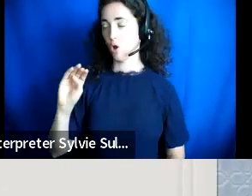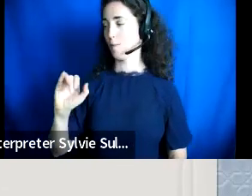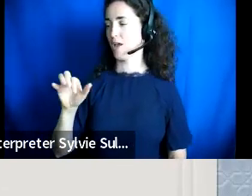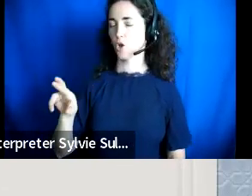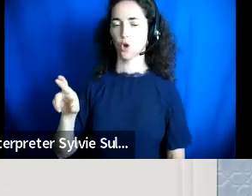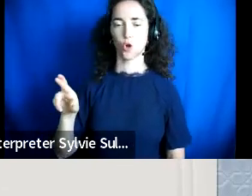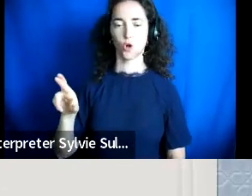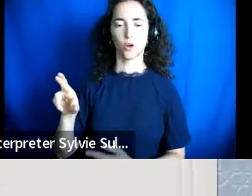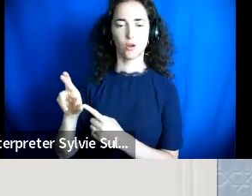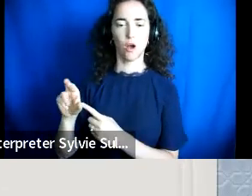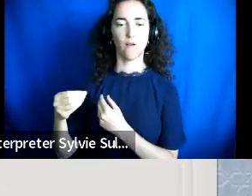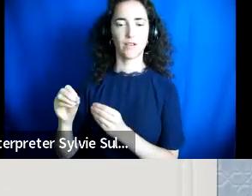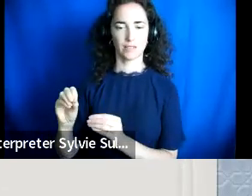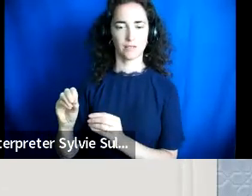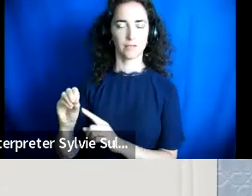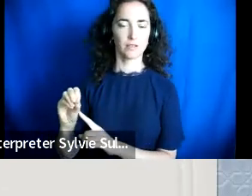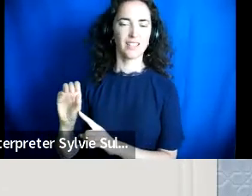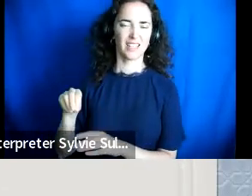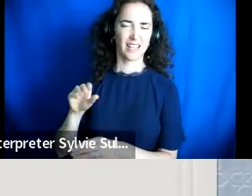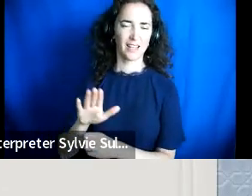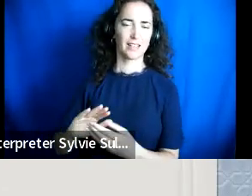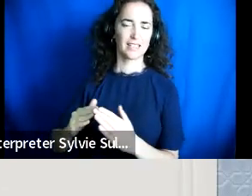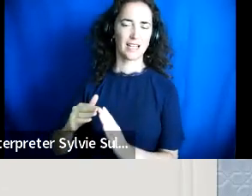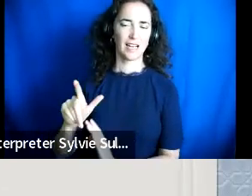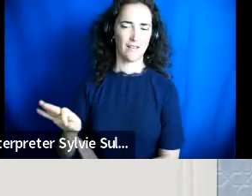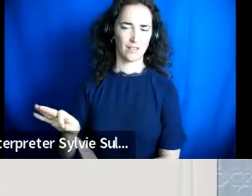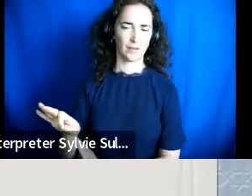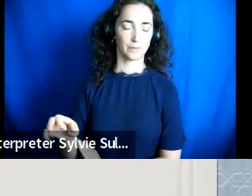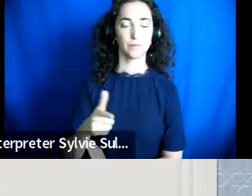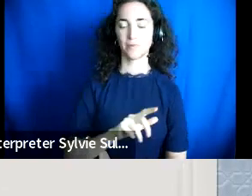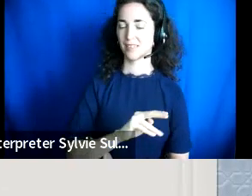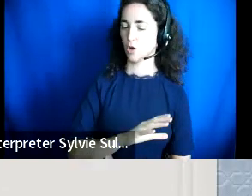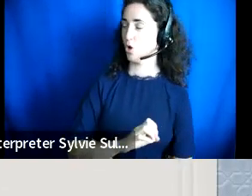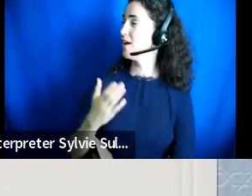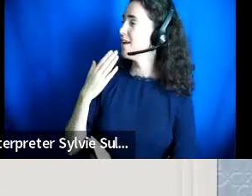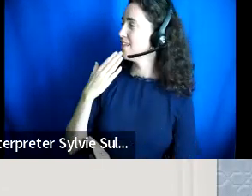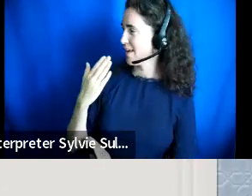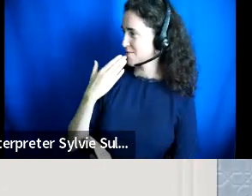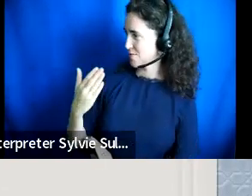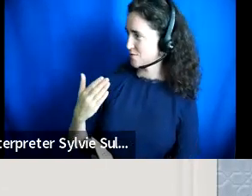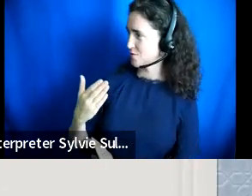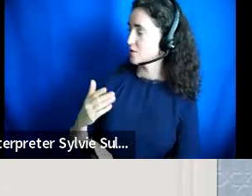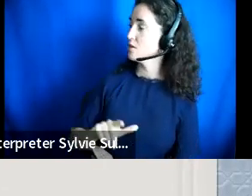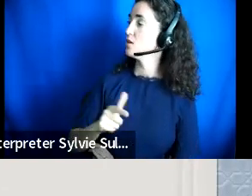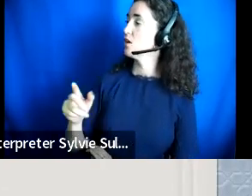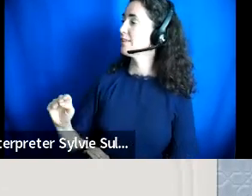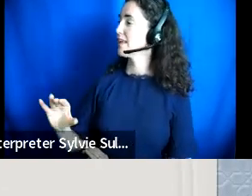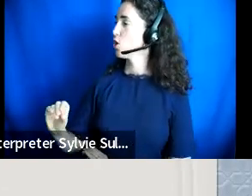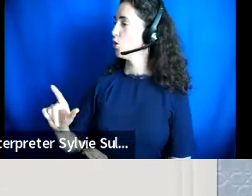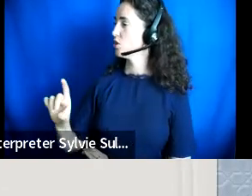Yet. Thanks, darling, and Nicole Dejan. can you share how you came to families?